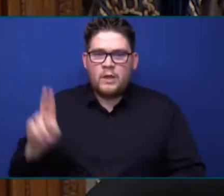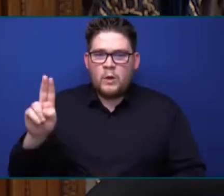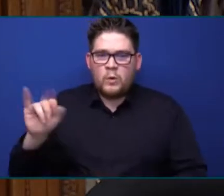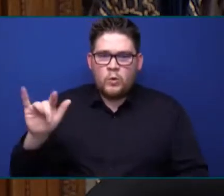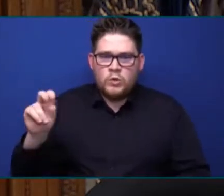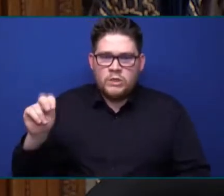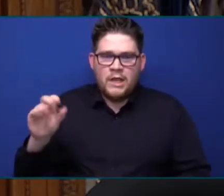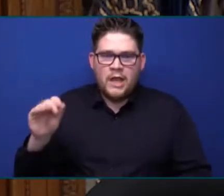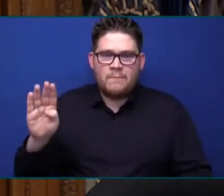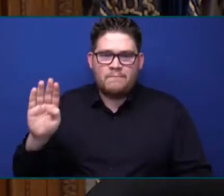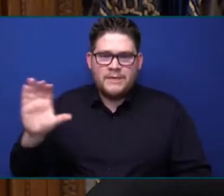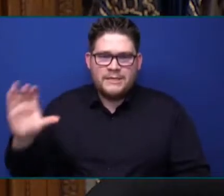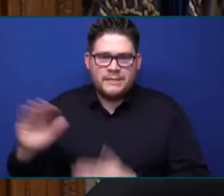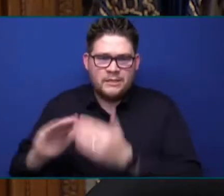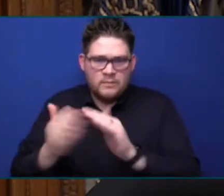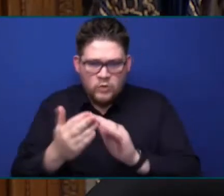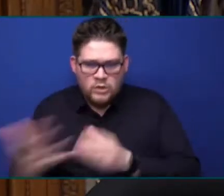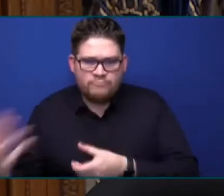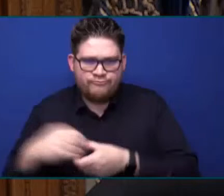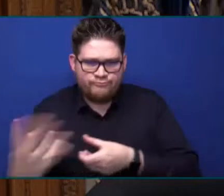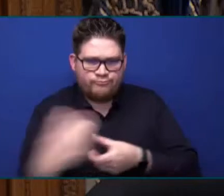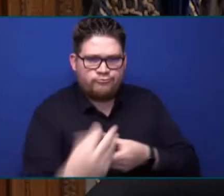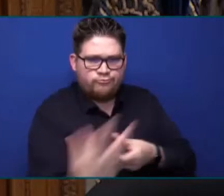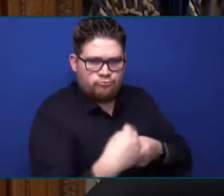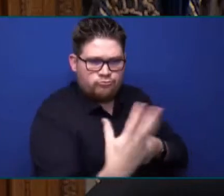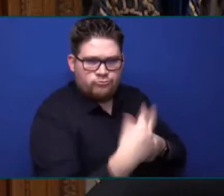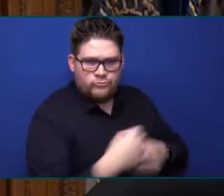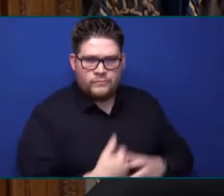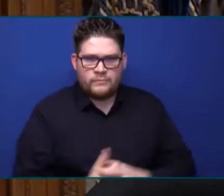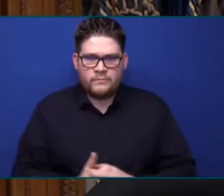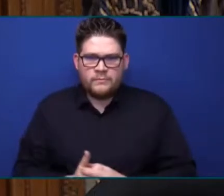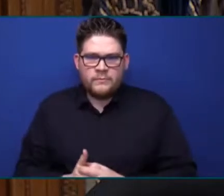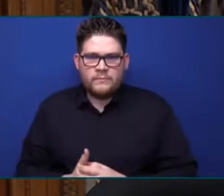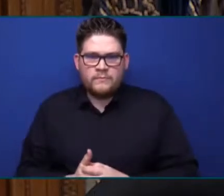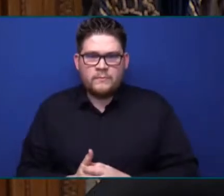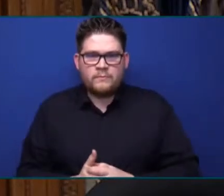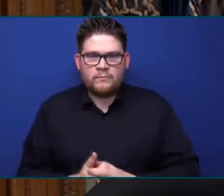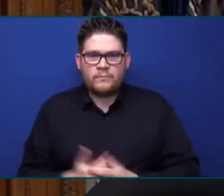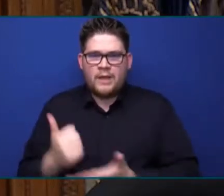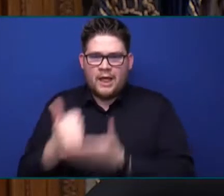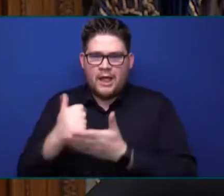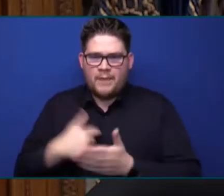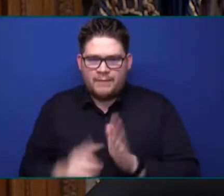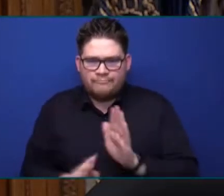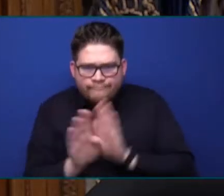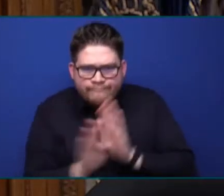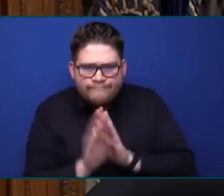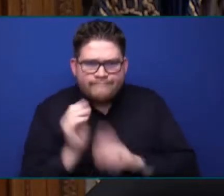to putting forward a better bill. I’m looking forward to continuing to work with these